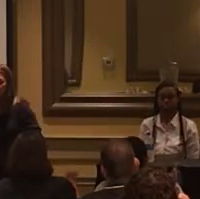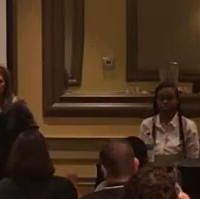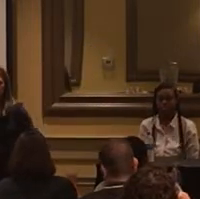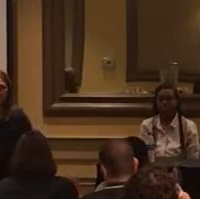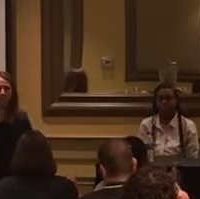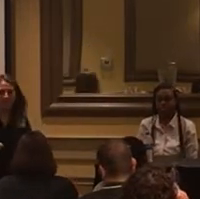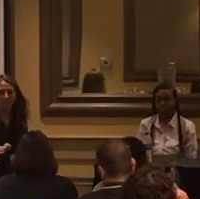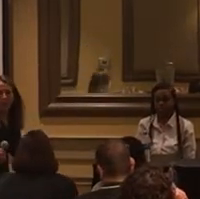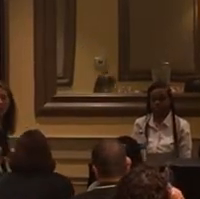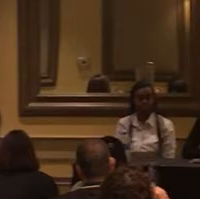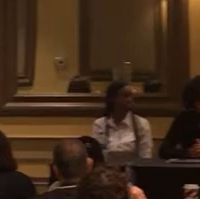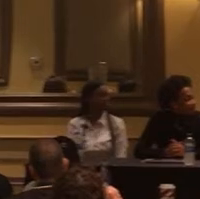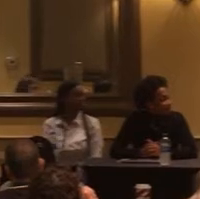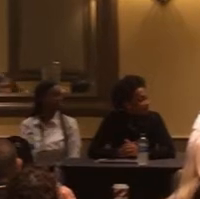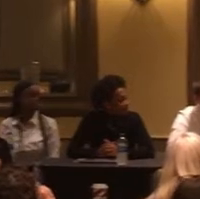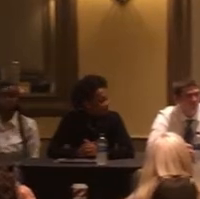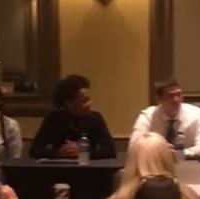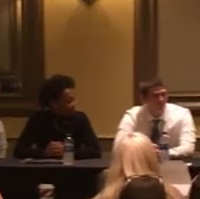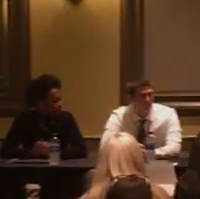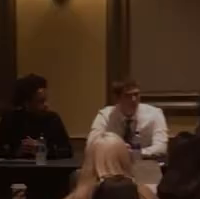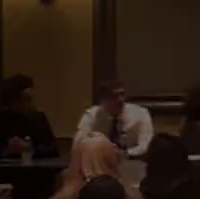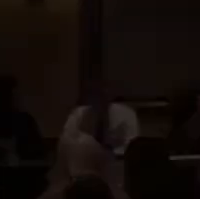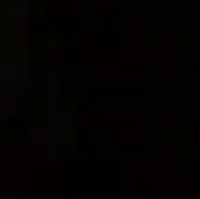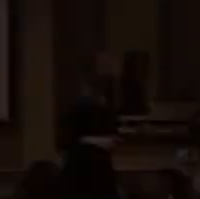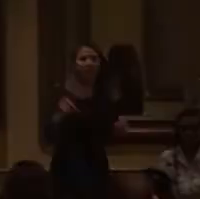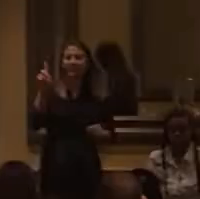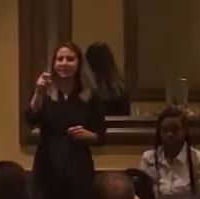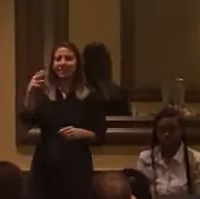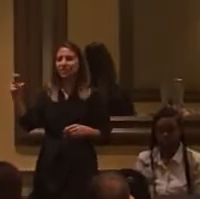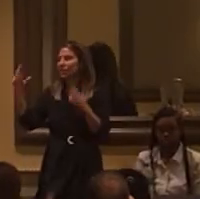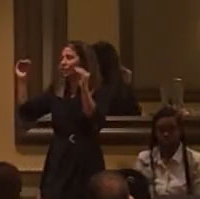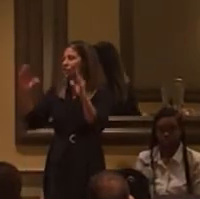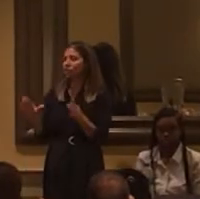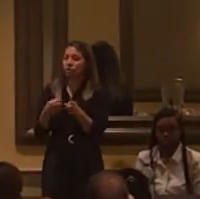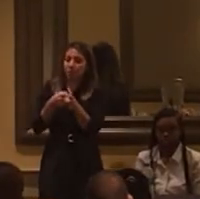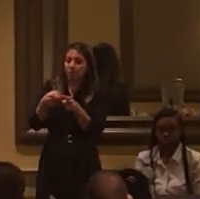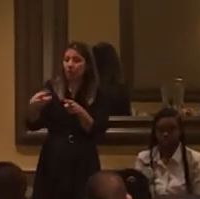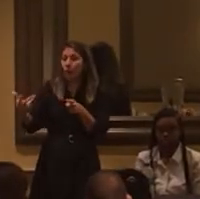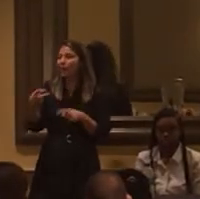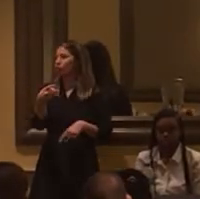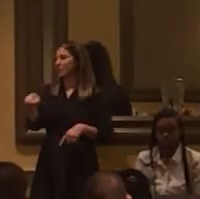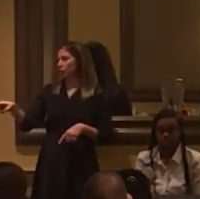I'm a D/HH itinerant teacher, specialising in transition.